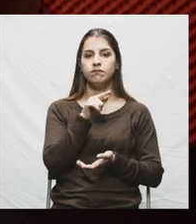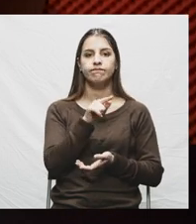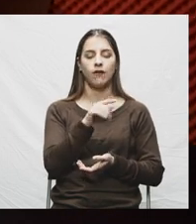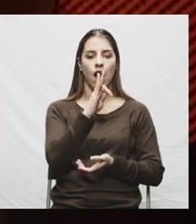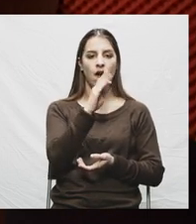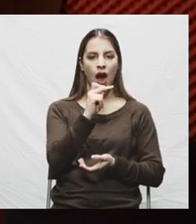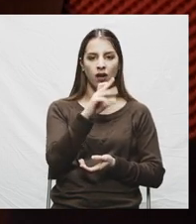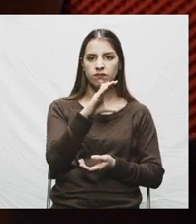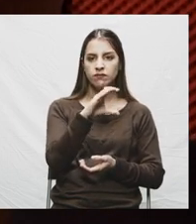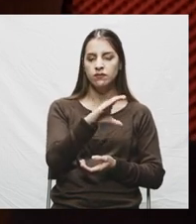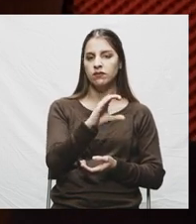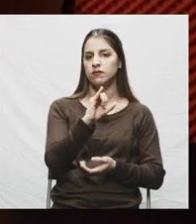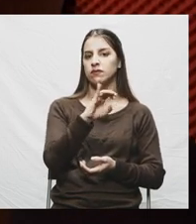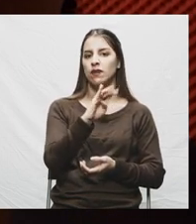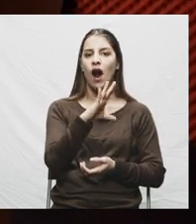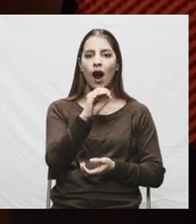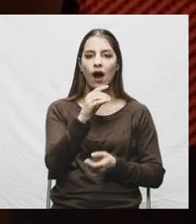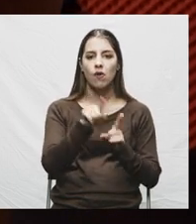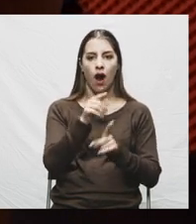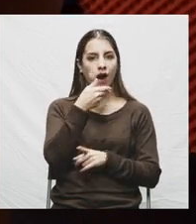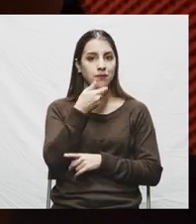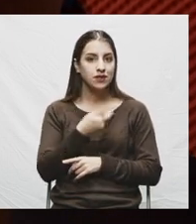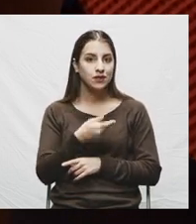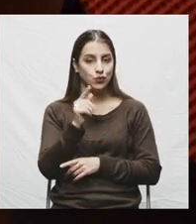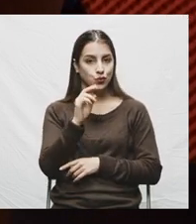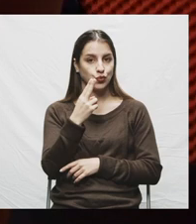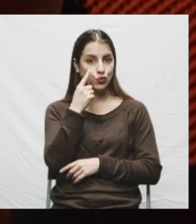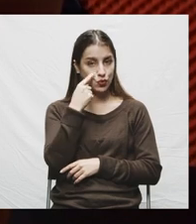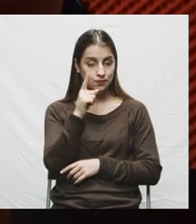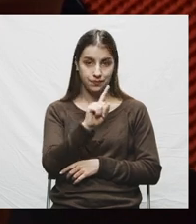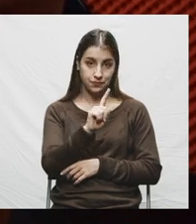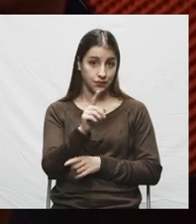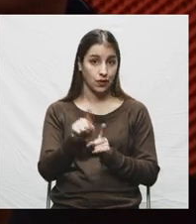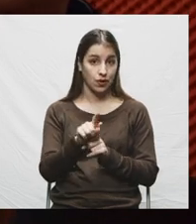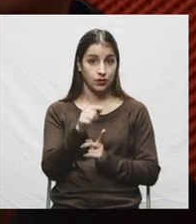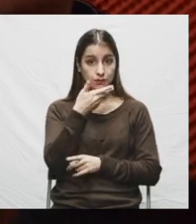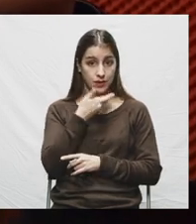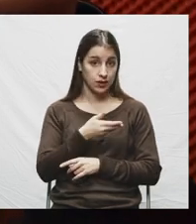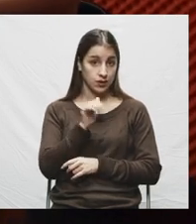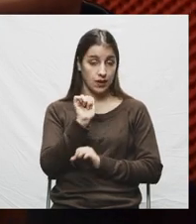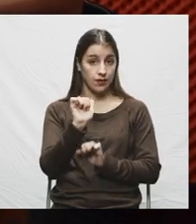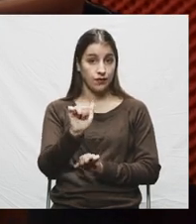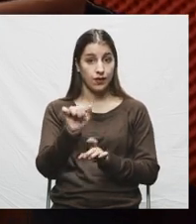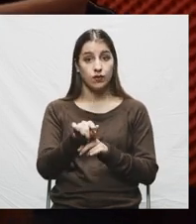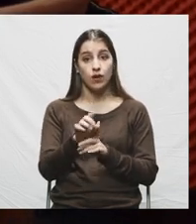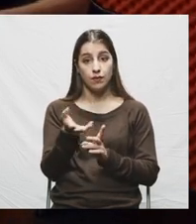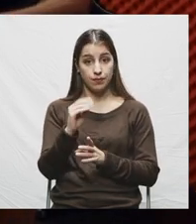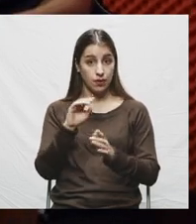there’s no longer a Francisco Camacho experimenting or trying something you already had a deeper experience